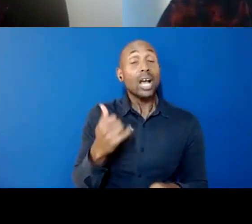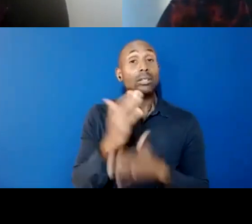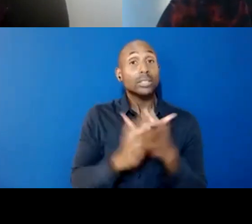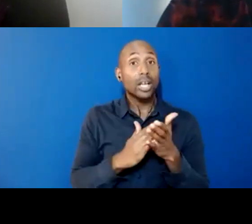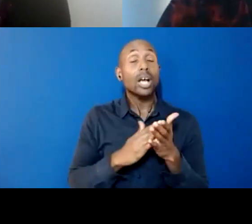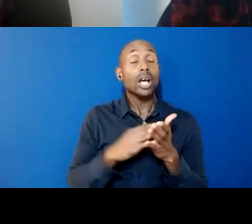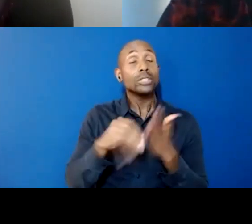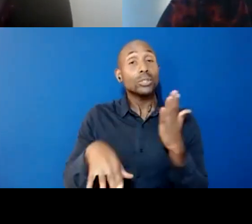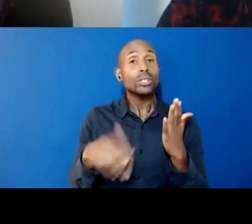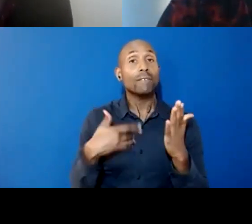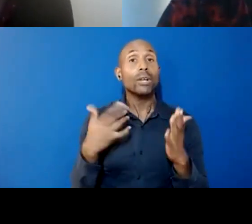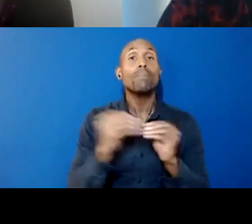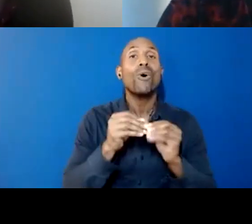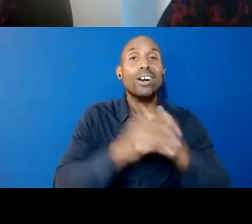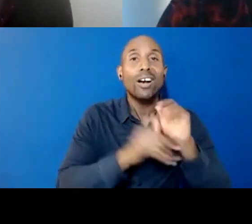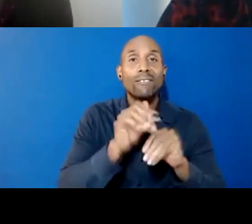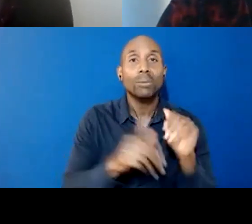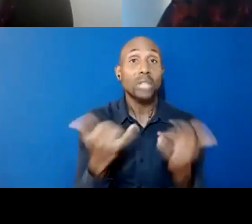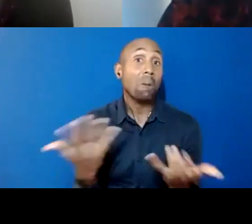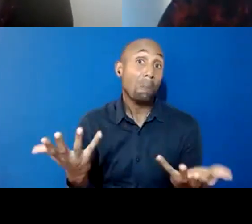These were students who were preapplication?